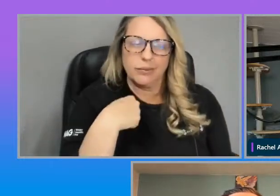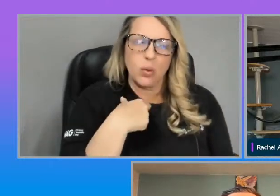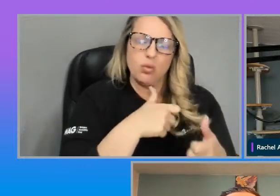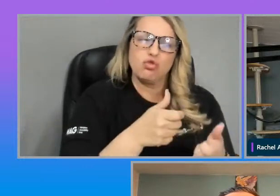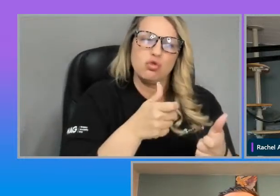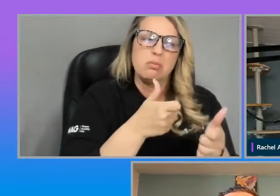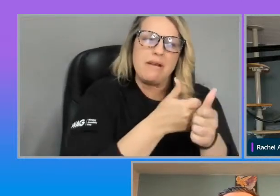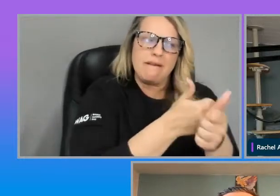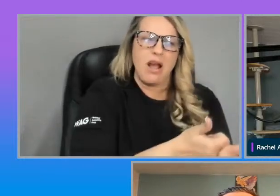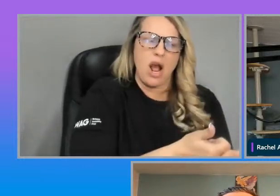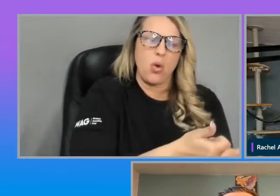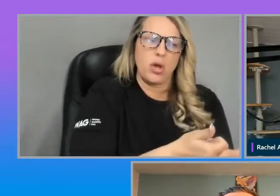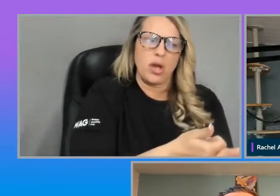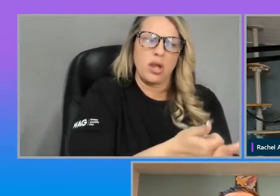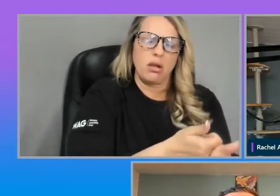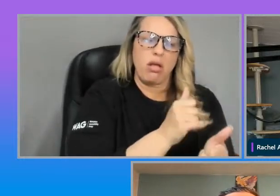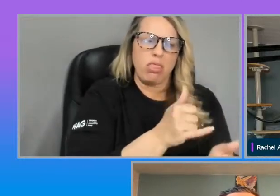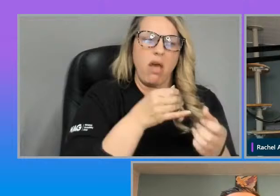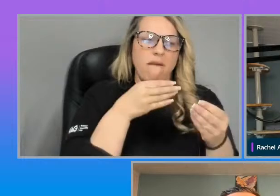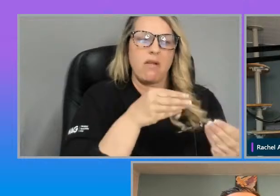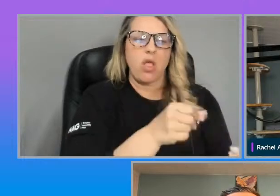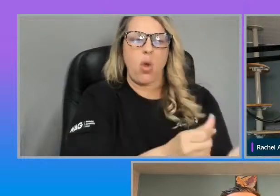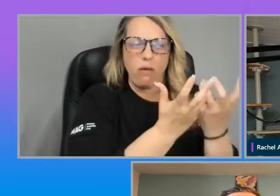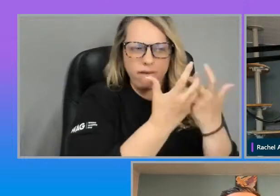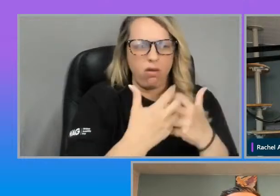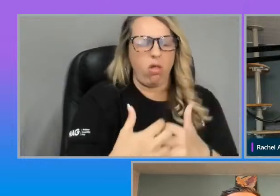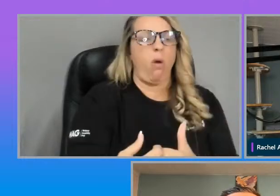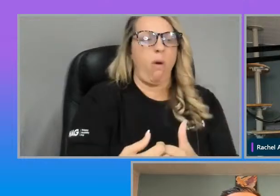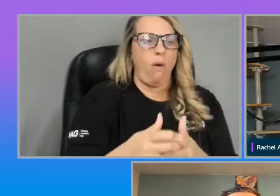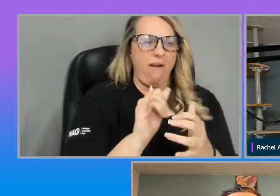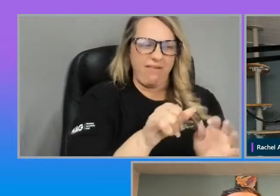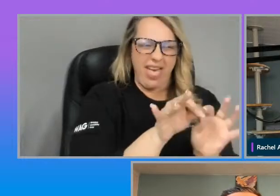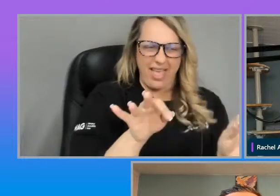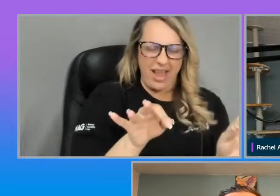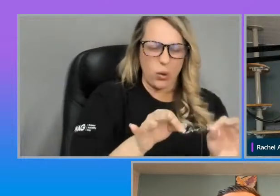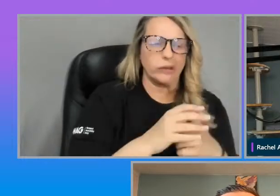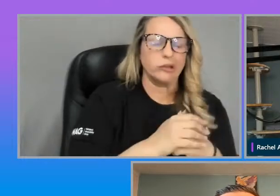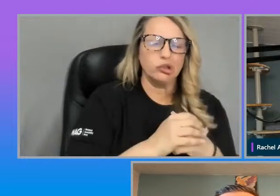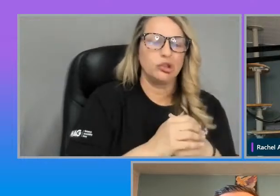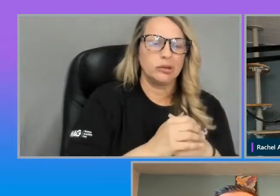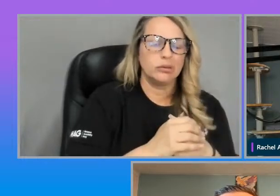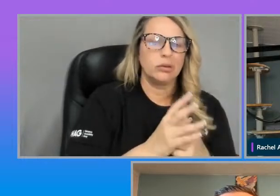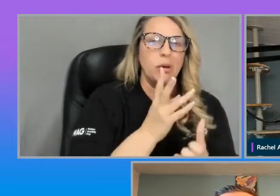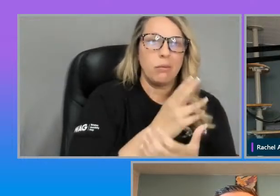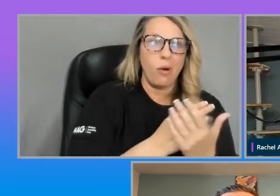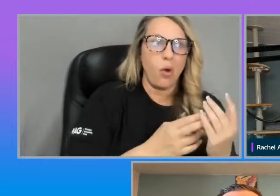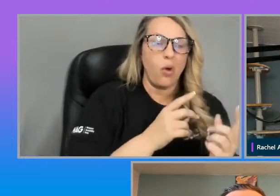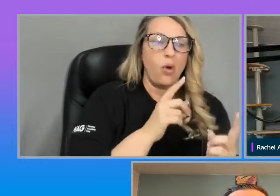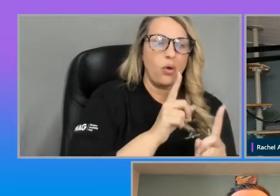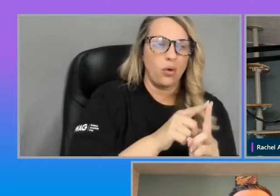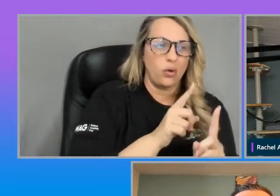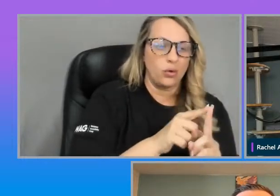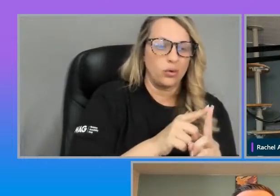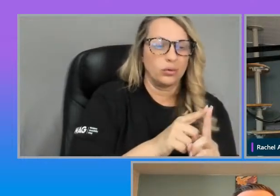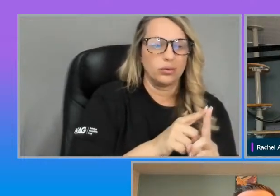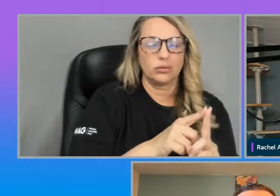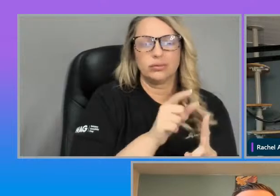following the flow of the language in, in terms of both,